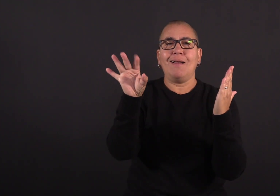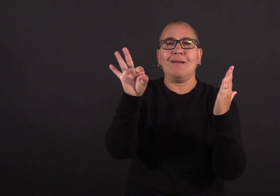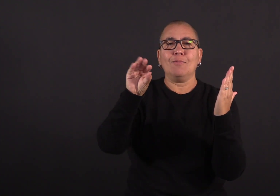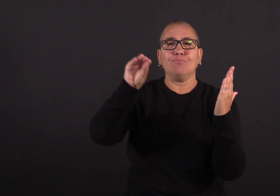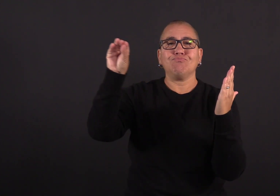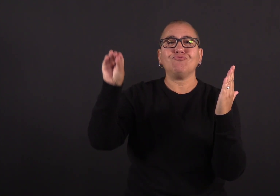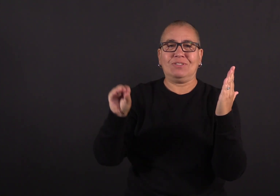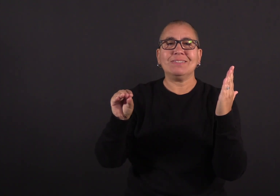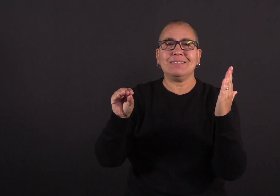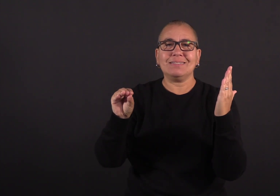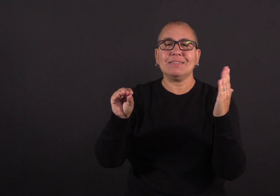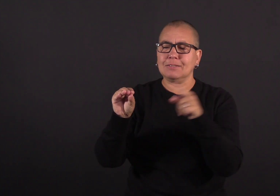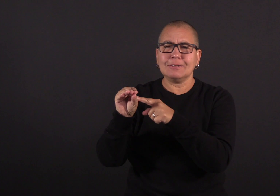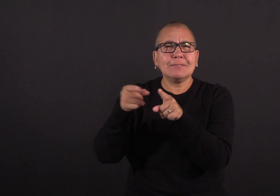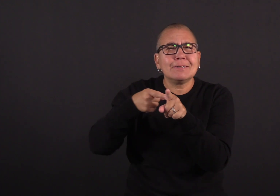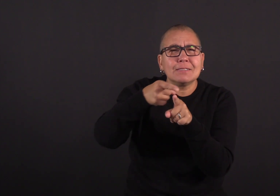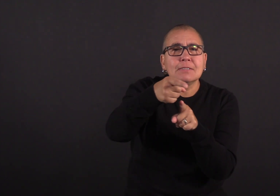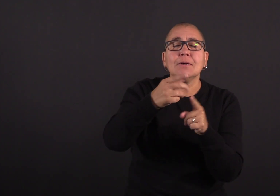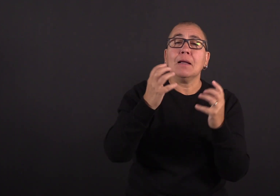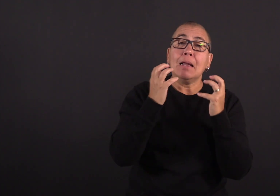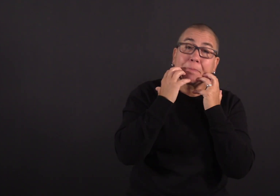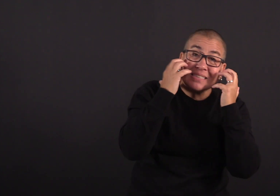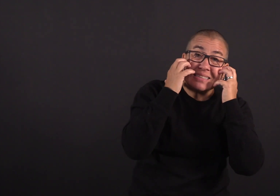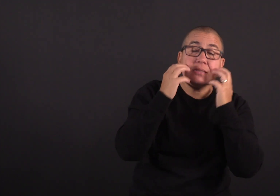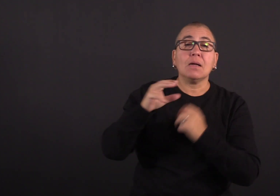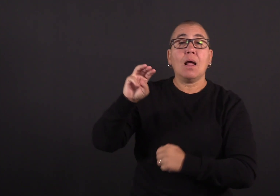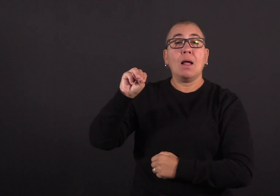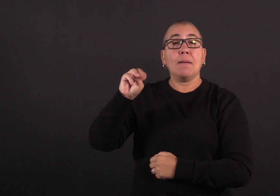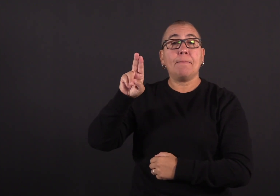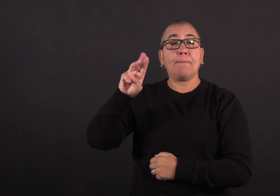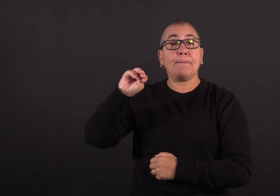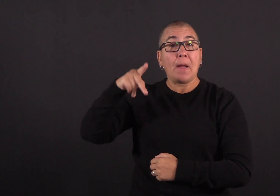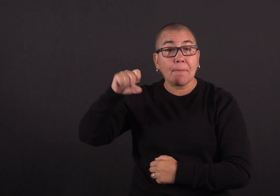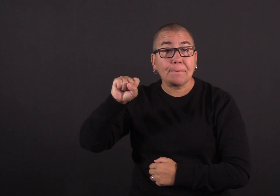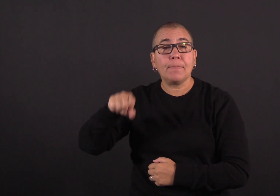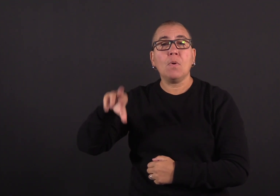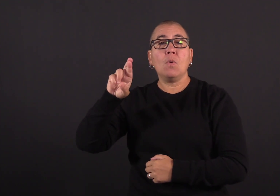“Why do people get scared about stuff like that? Because they're scared for their kids,”